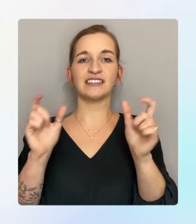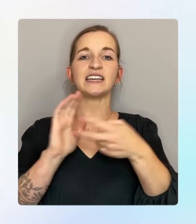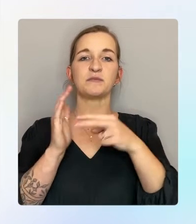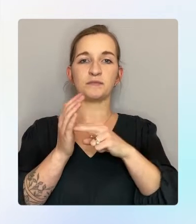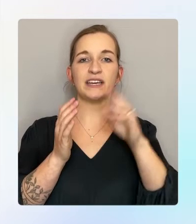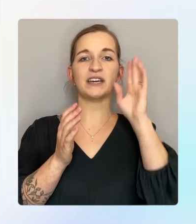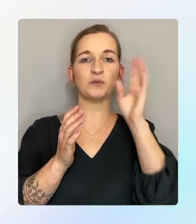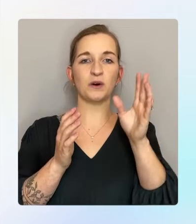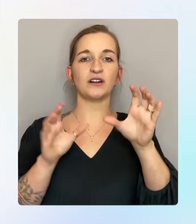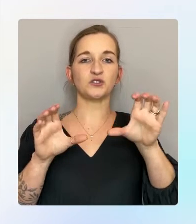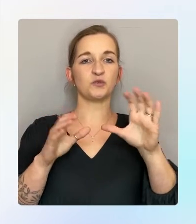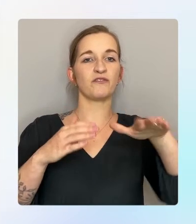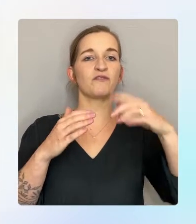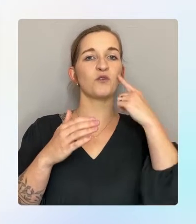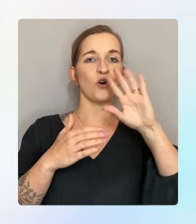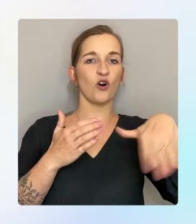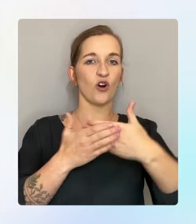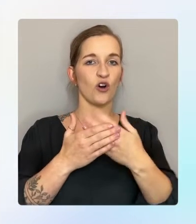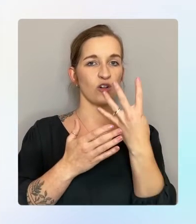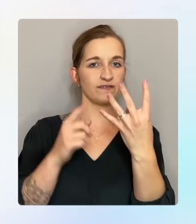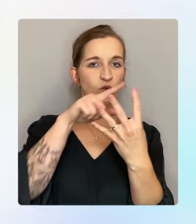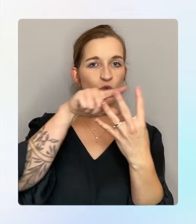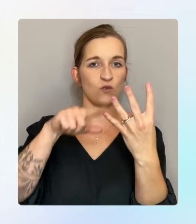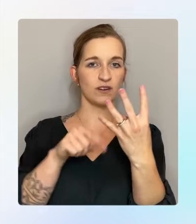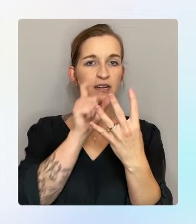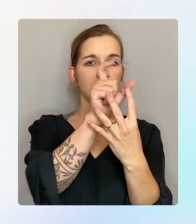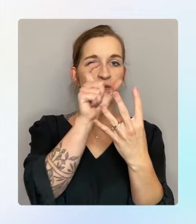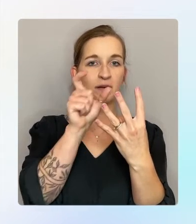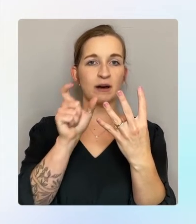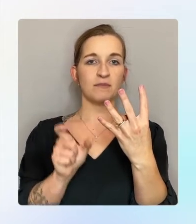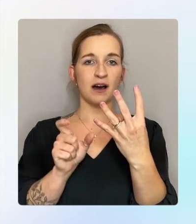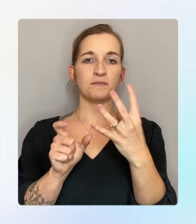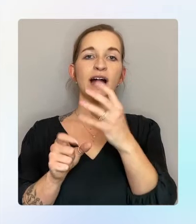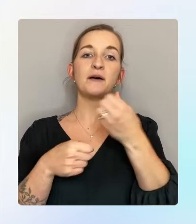and rename them to match the material names in the mm:ss format.